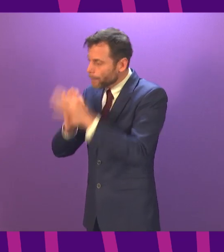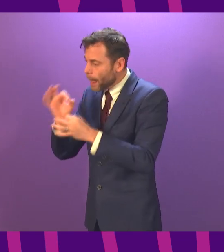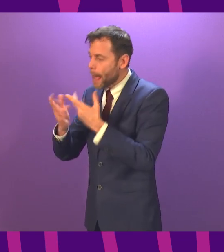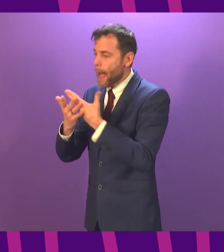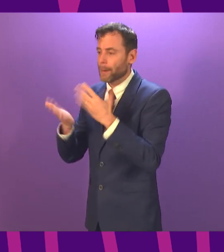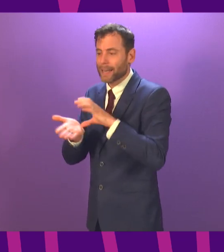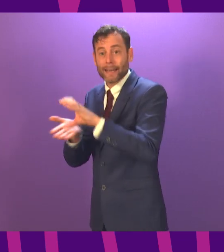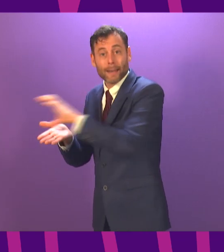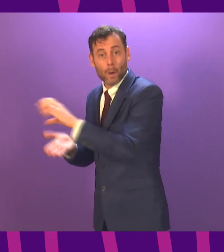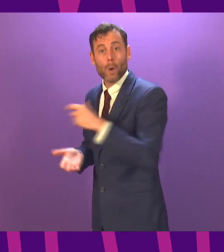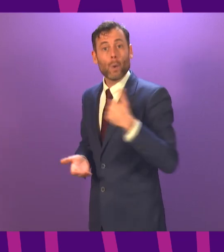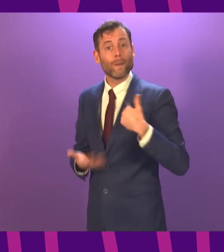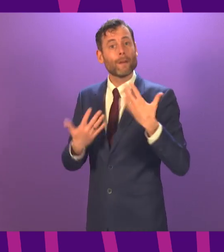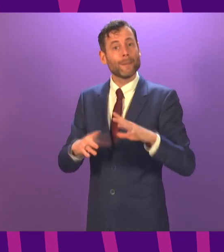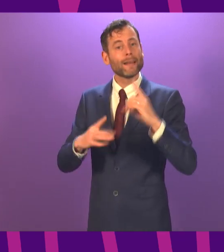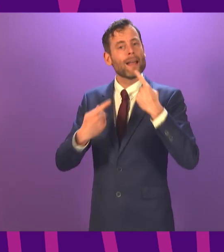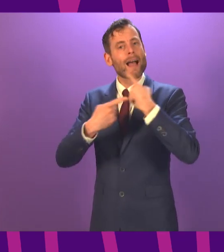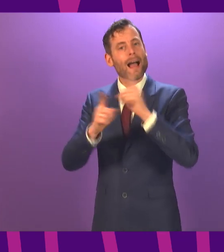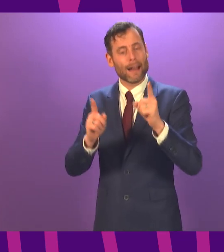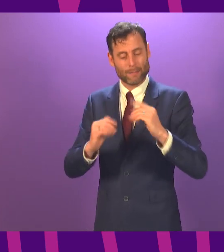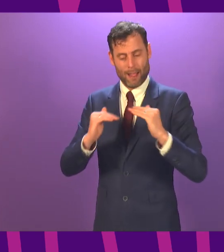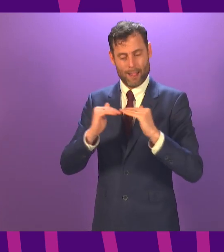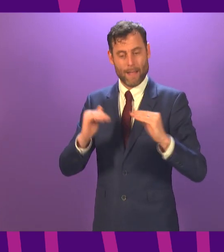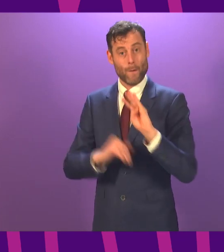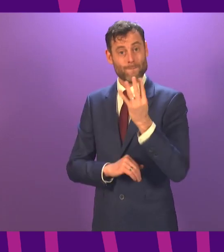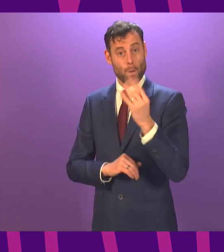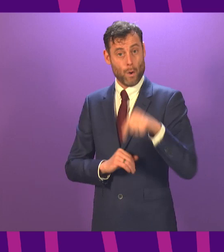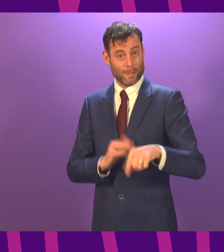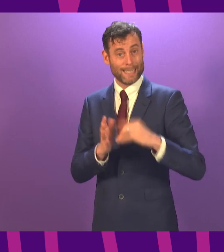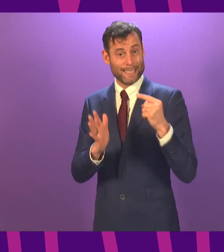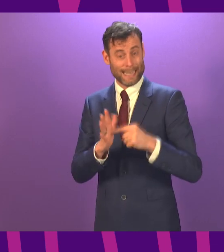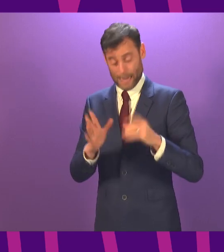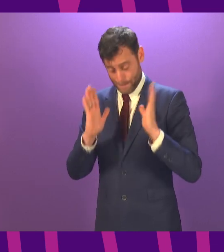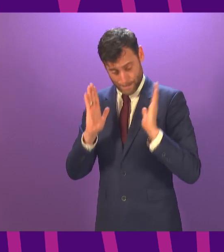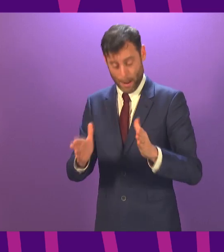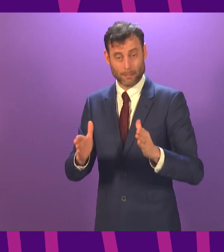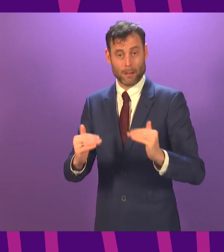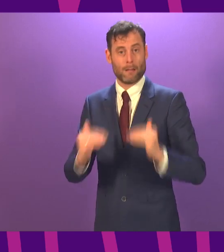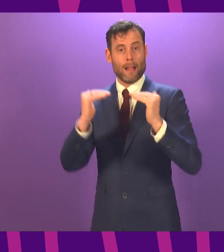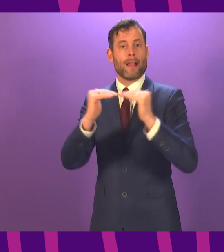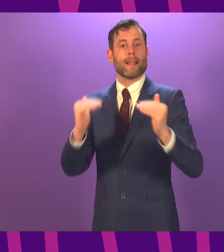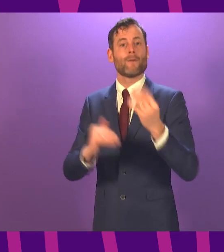We announced quickly the start of level 4 from Saturday. If we had not decided to impose